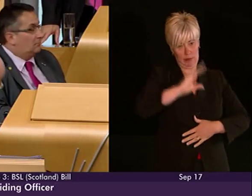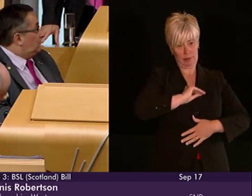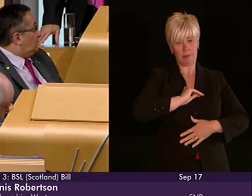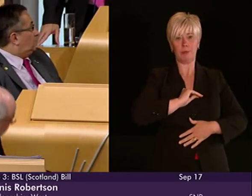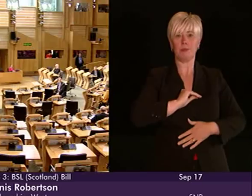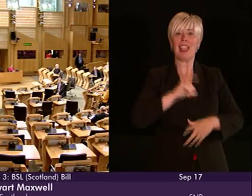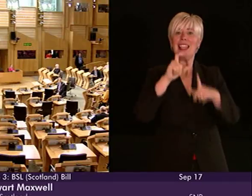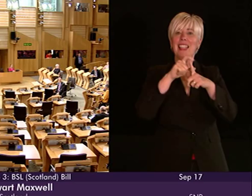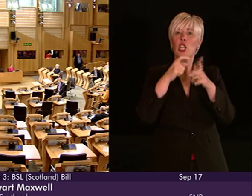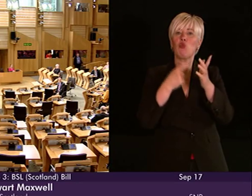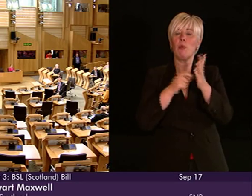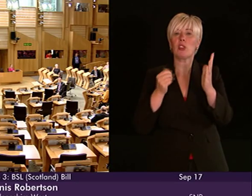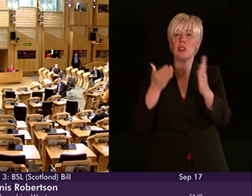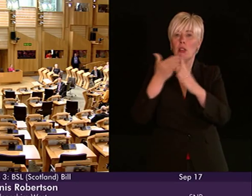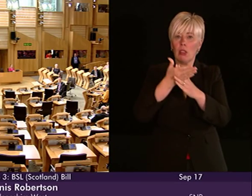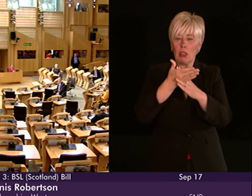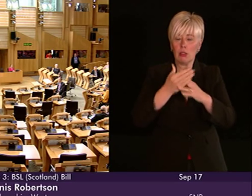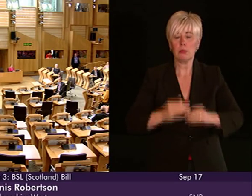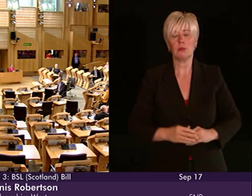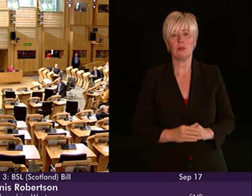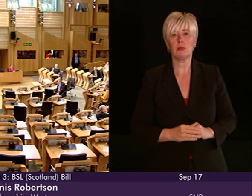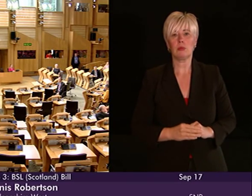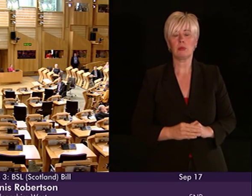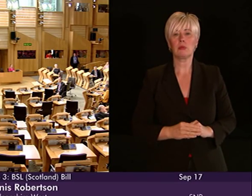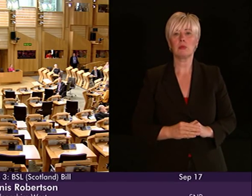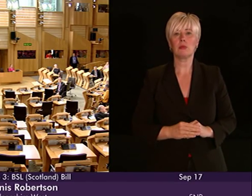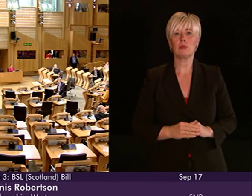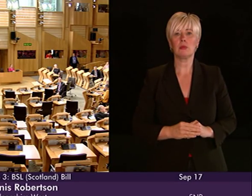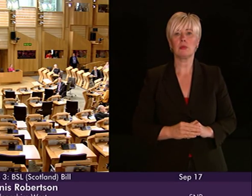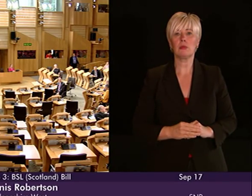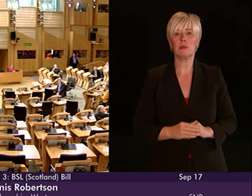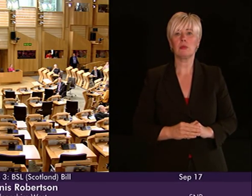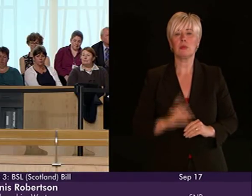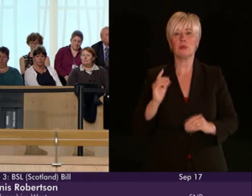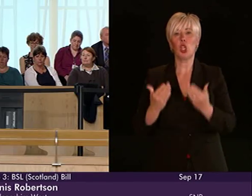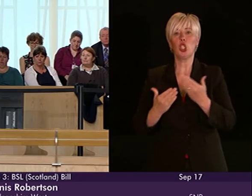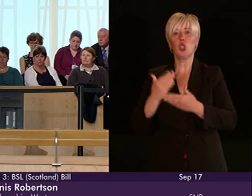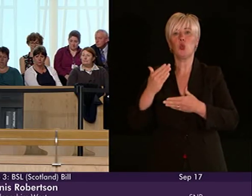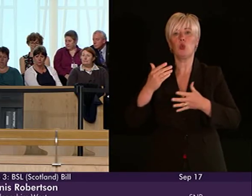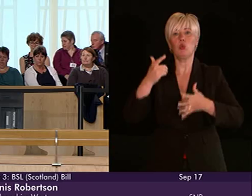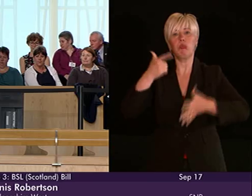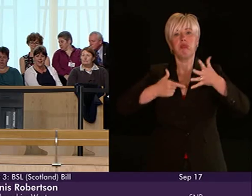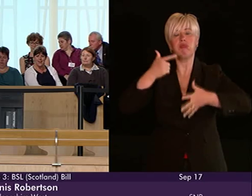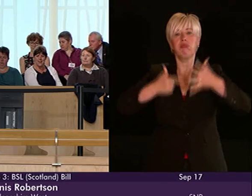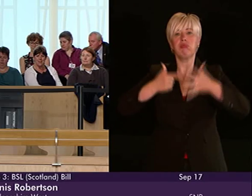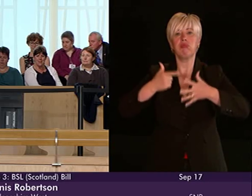Dennis Robertson: Does the member feel that the new video relay system that has been rolled